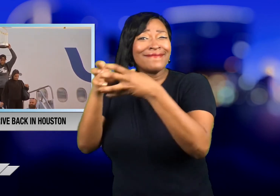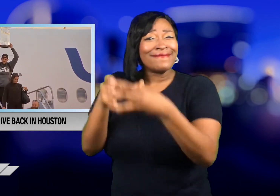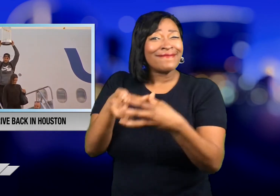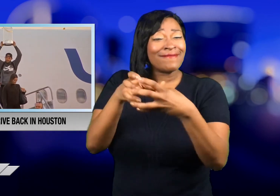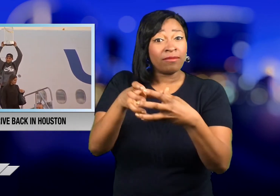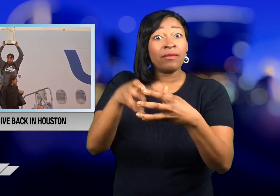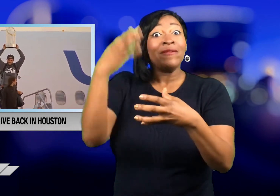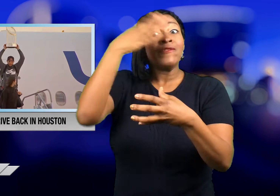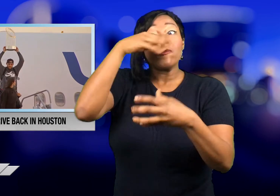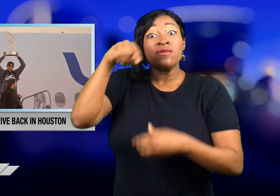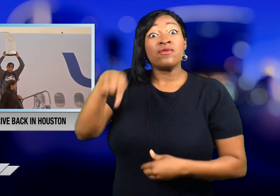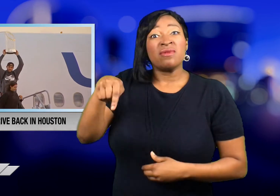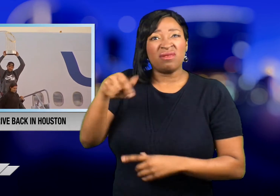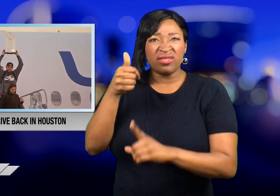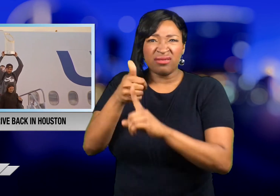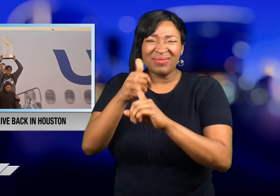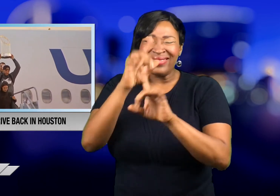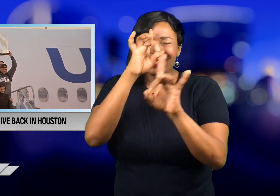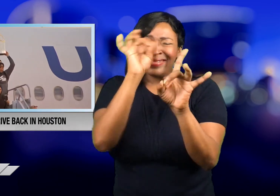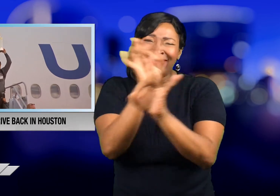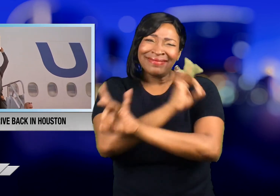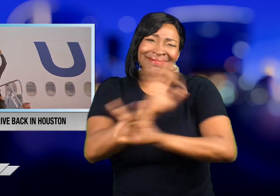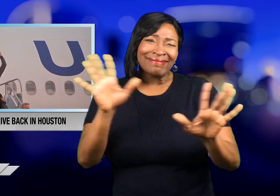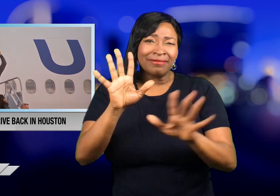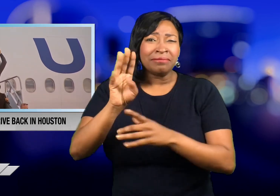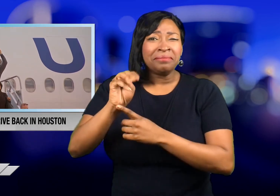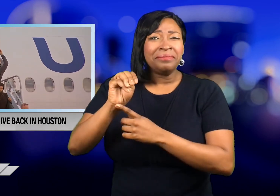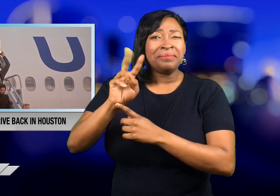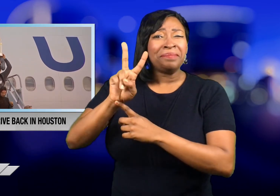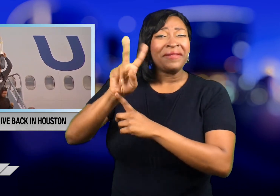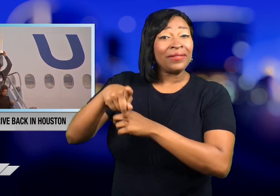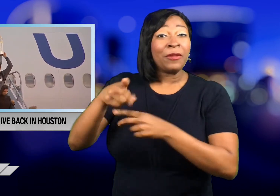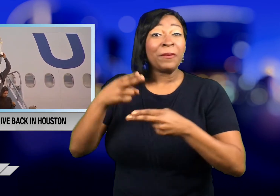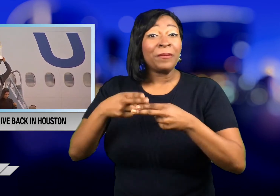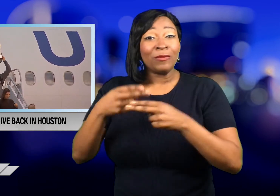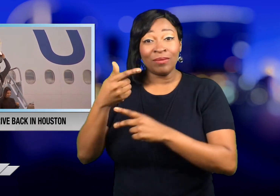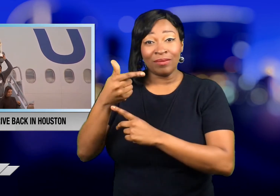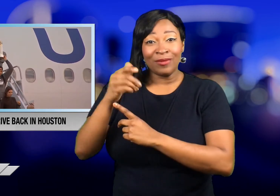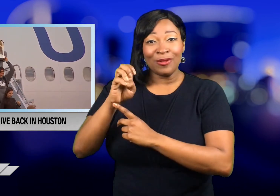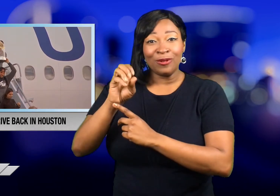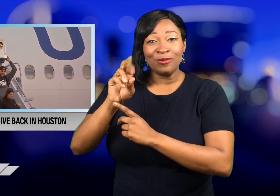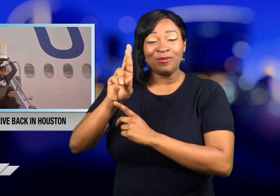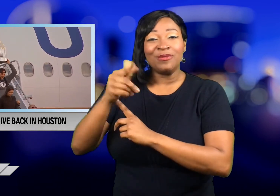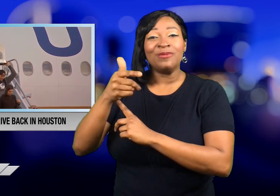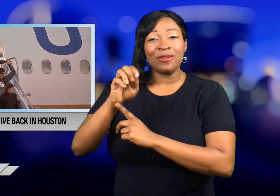MVP George Springer.